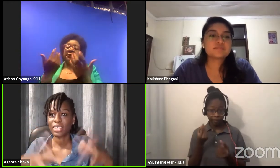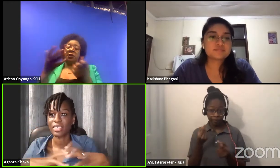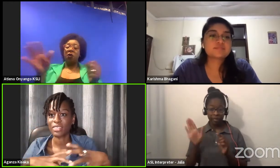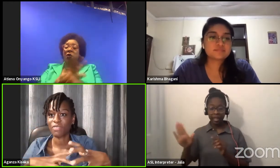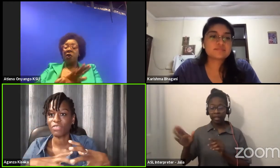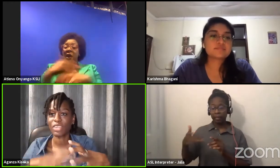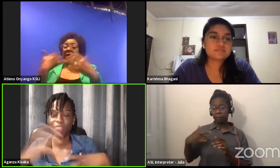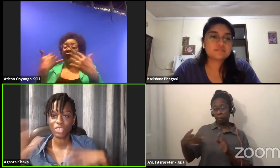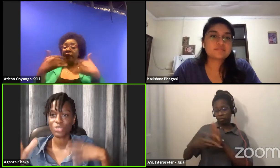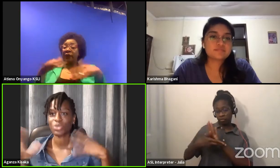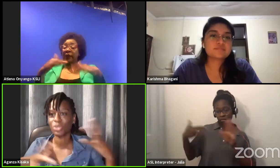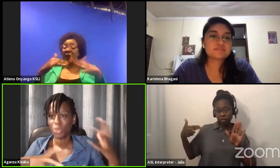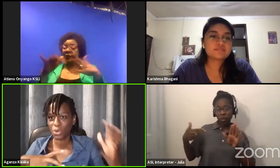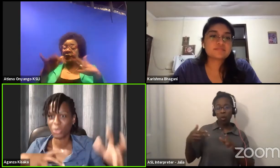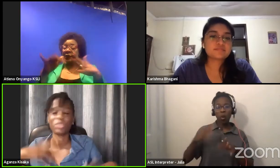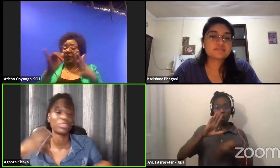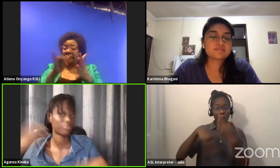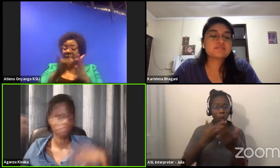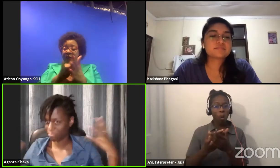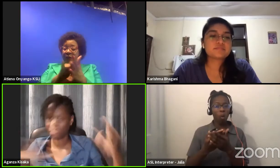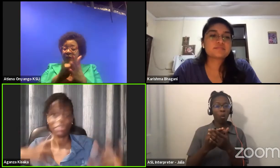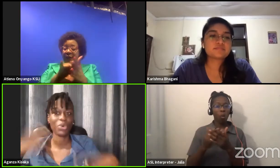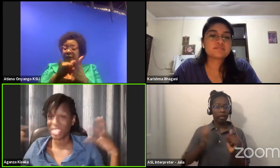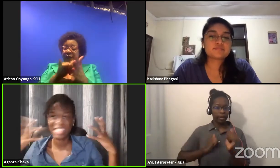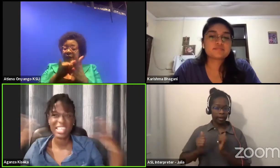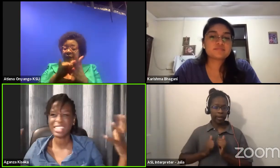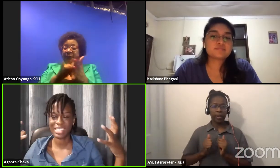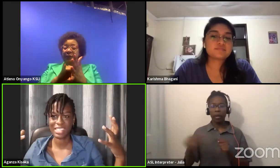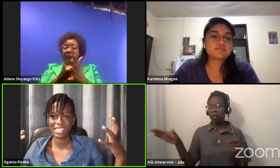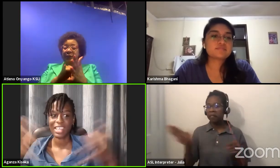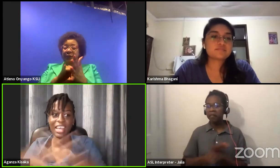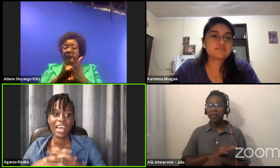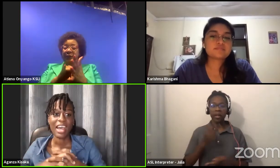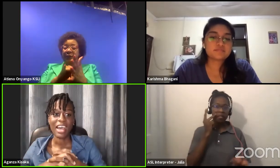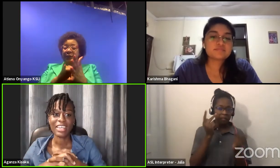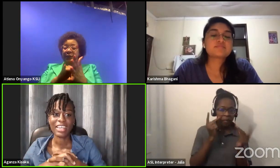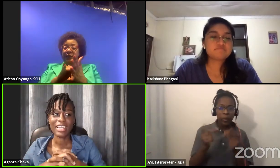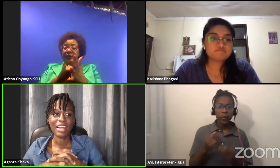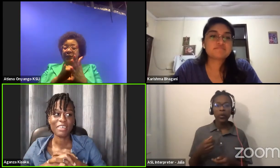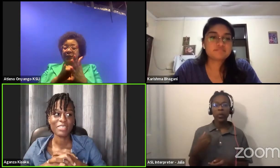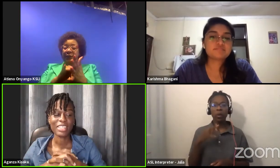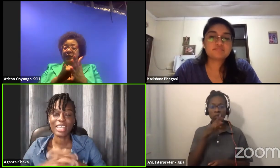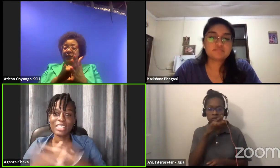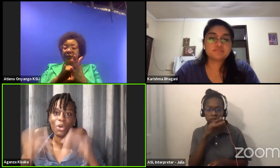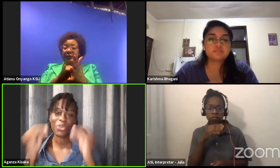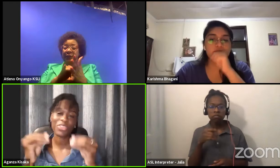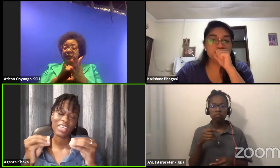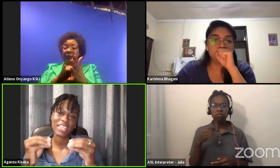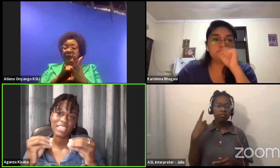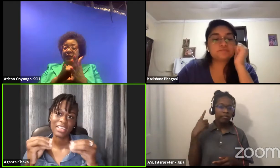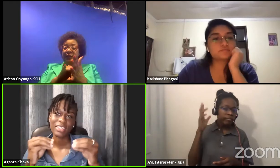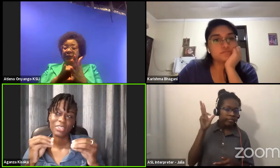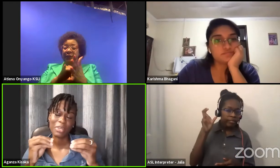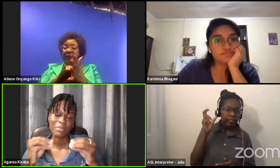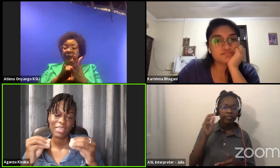theater that is fully visual, oral, all the senses. And he loves, he's whole theater to him